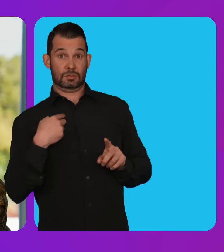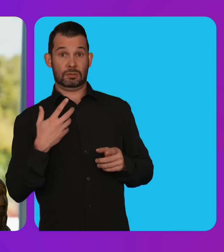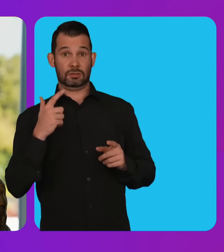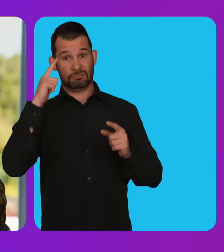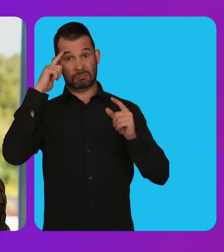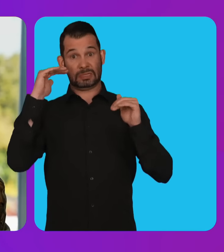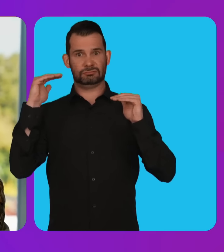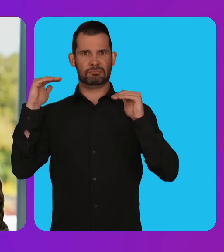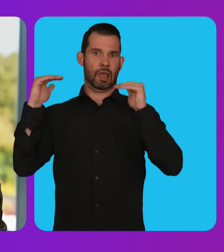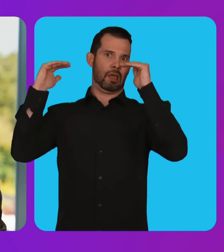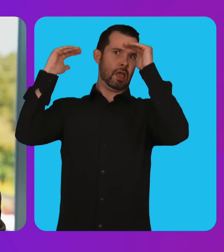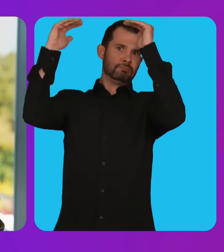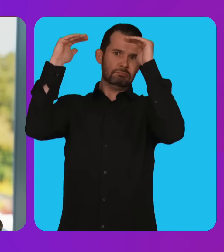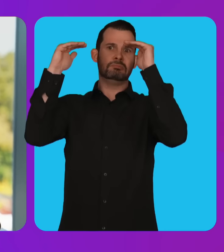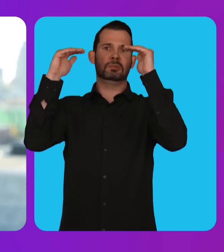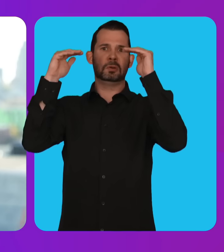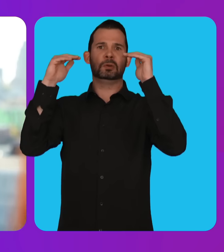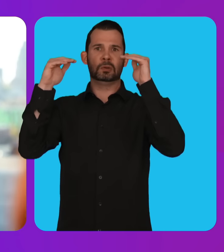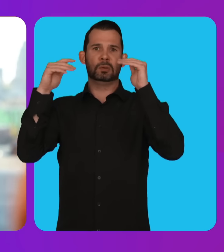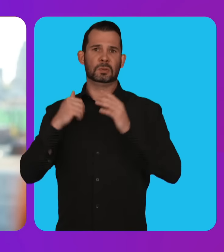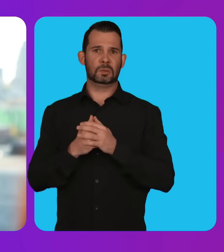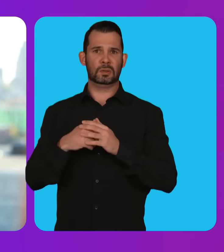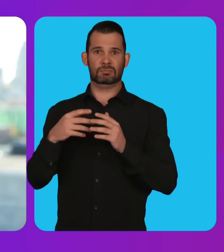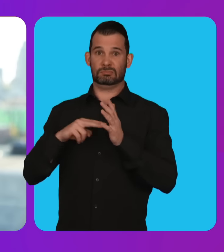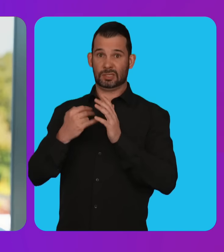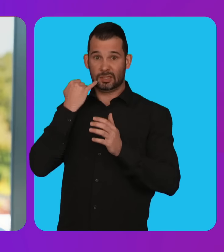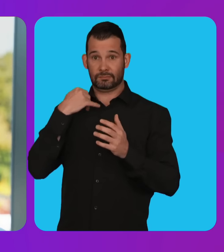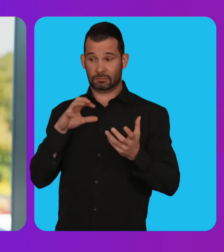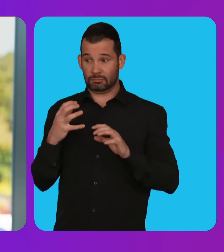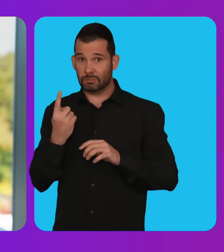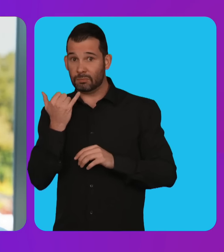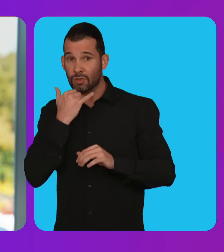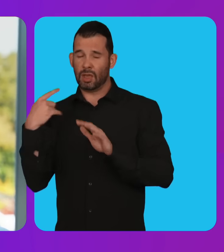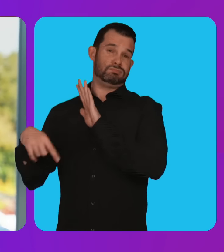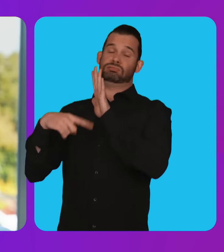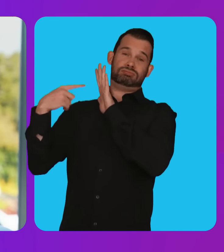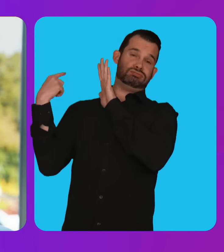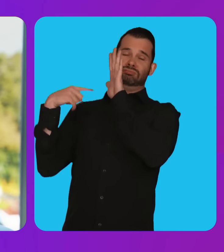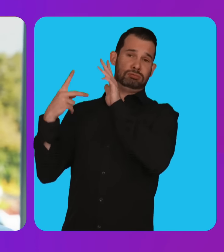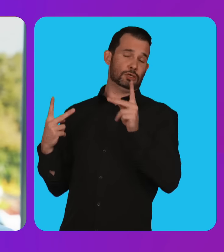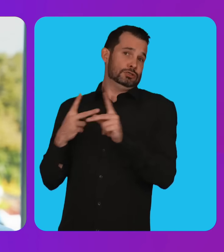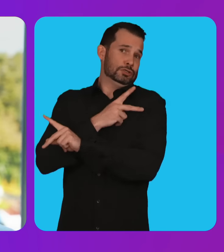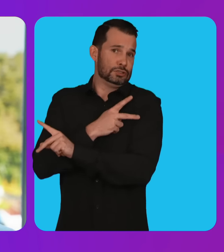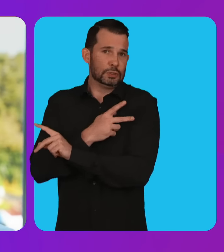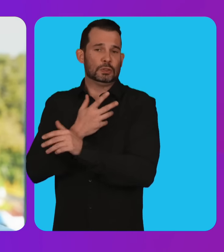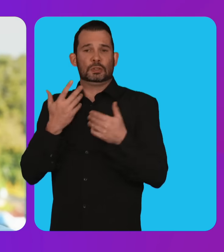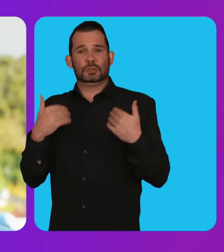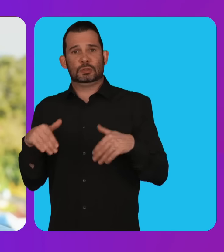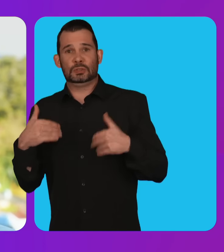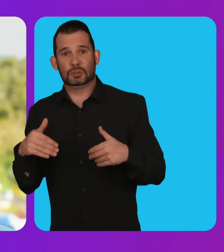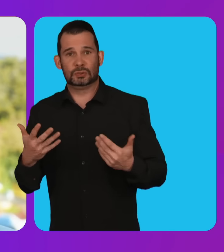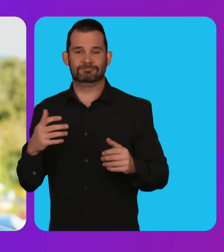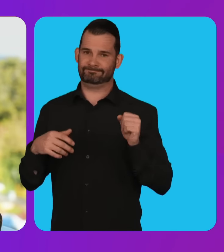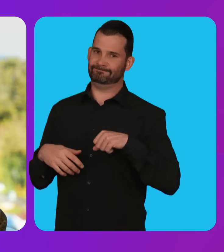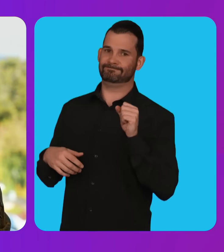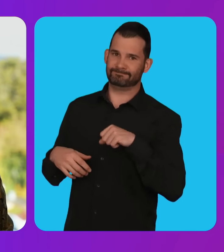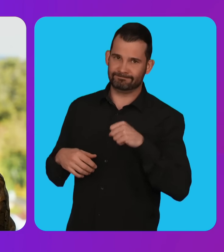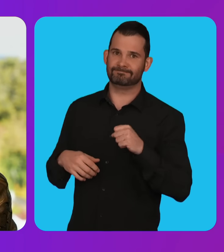the expectations are a lot higher. And you're criticized harshly if things go wrong.